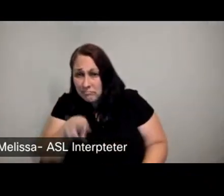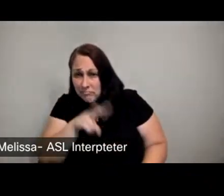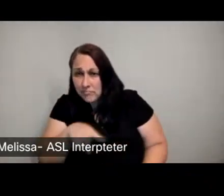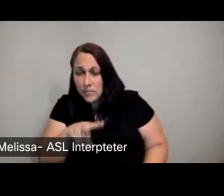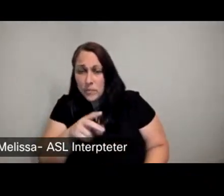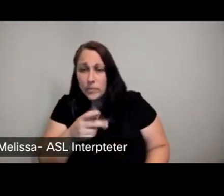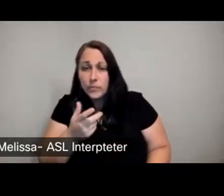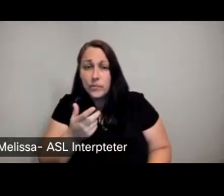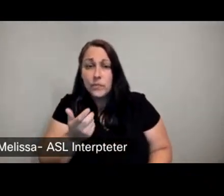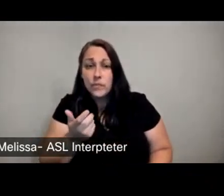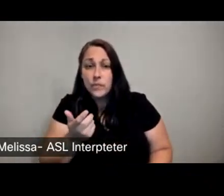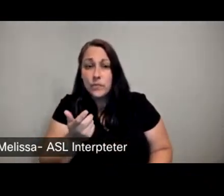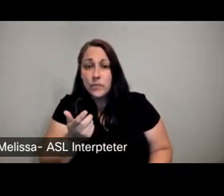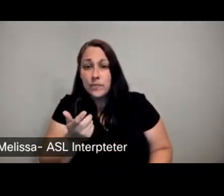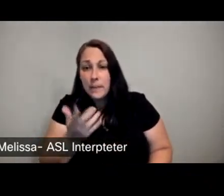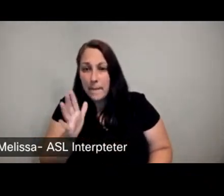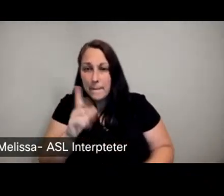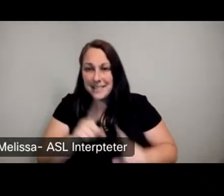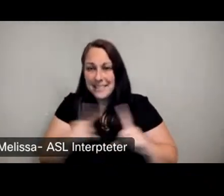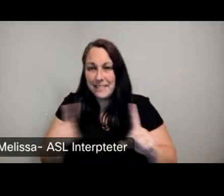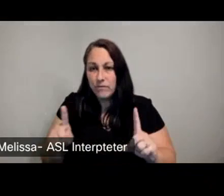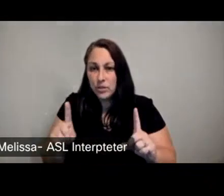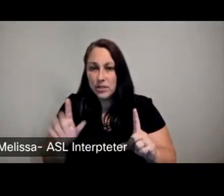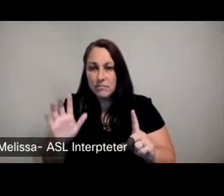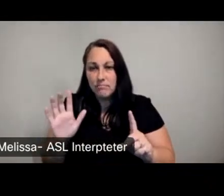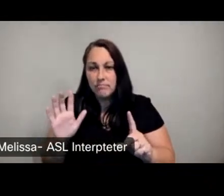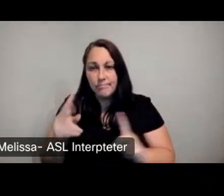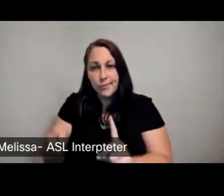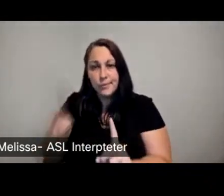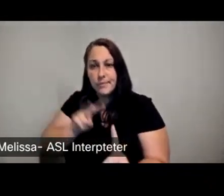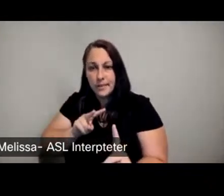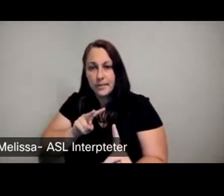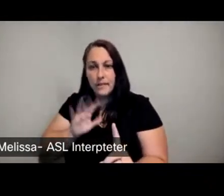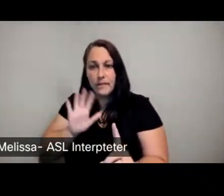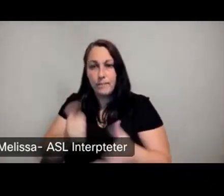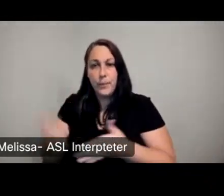um what the priority might have been and so I just want to urge you to um